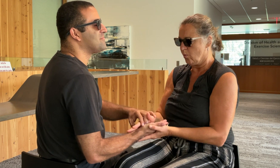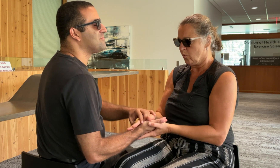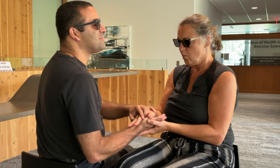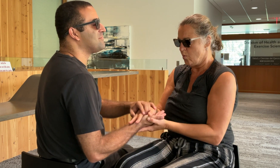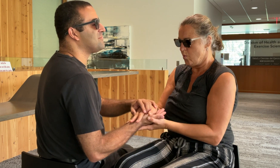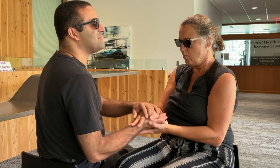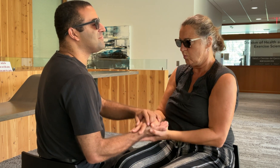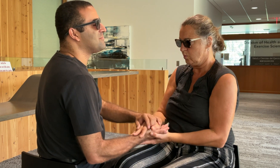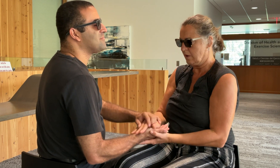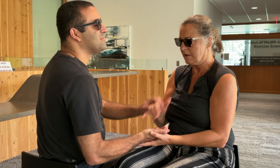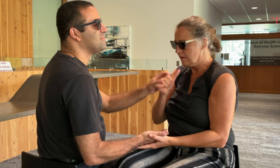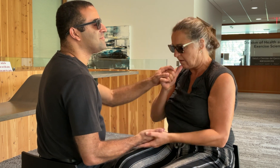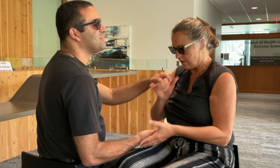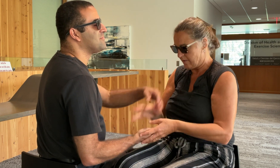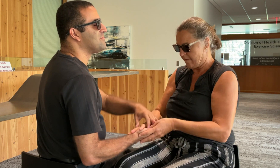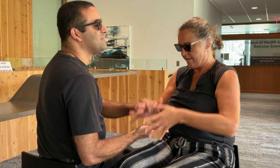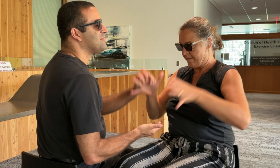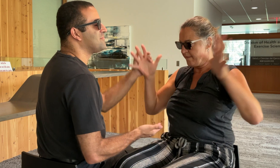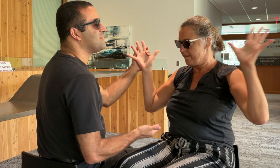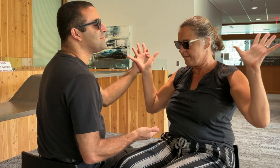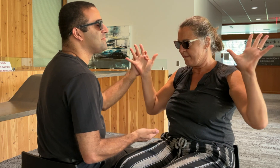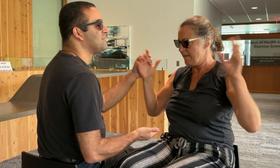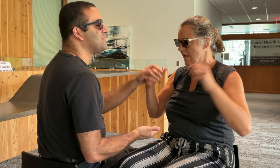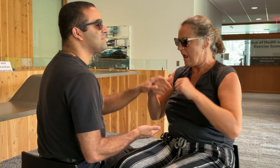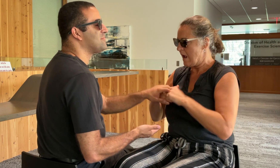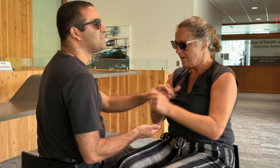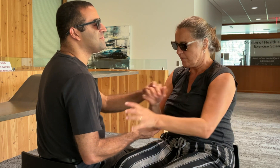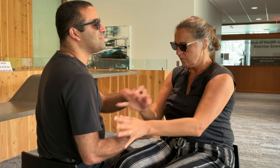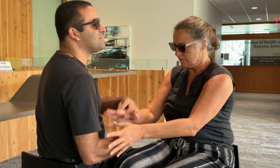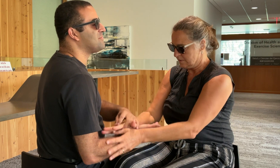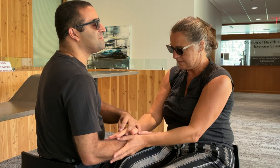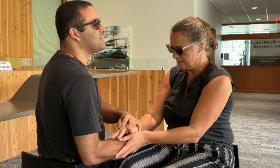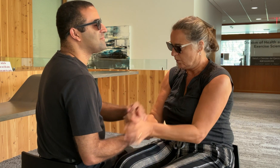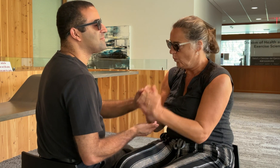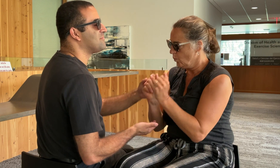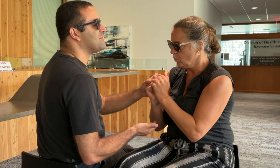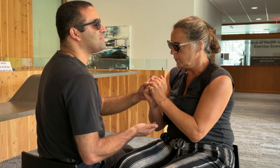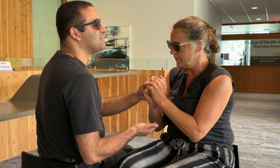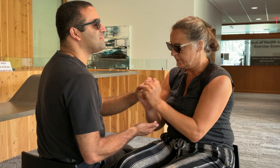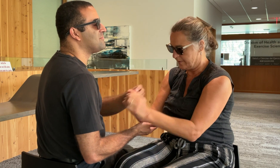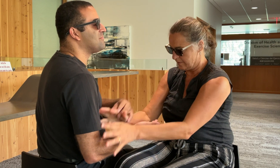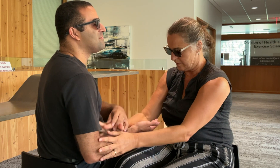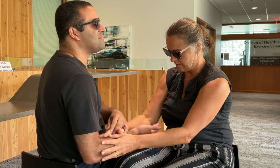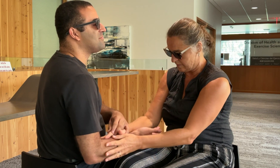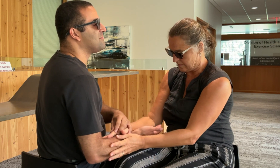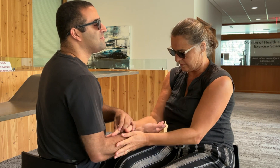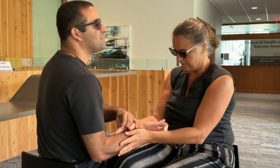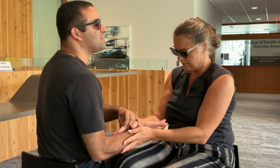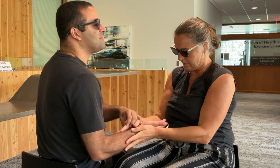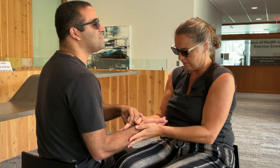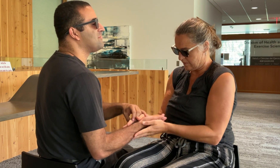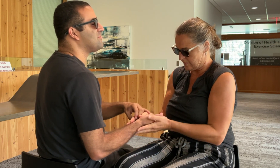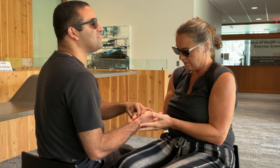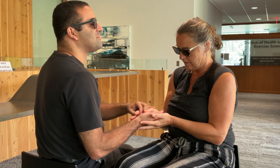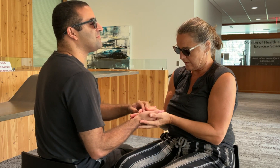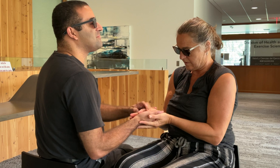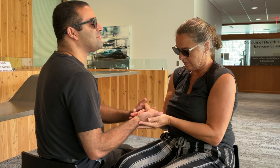As I do this, I continue to support the H2 hand with my H3, so the connection is never terminated. Turning the H2 palm down,